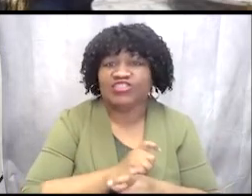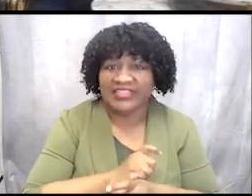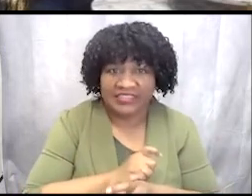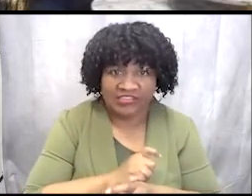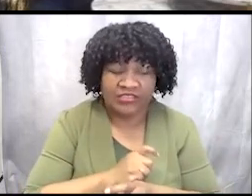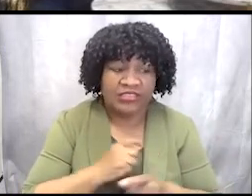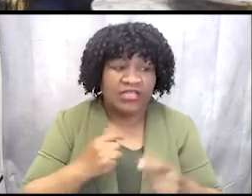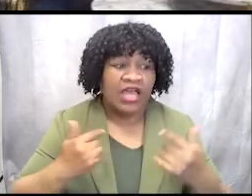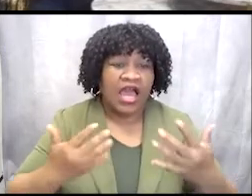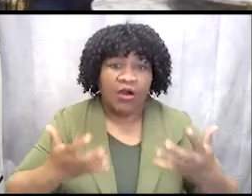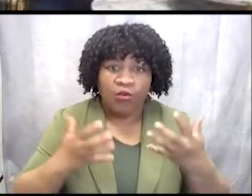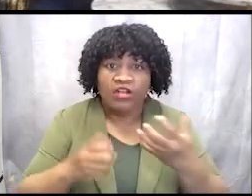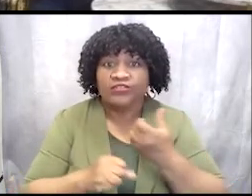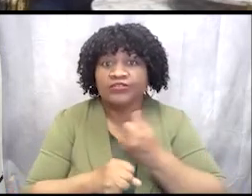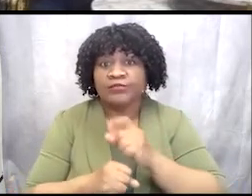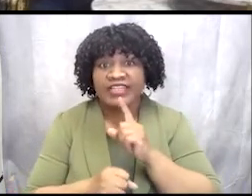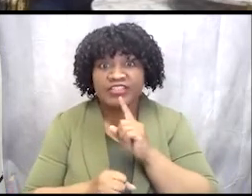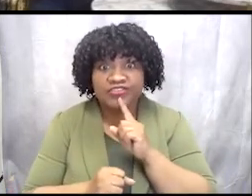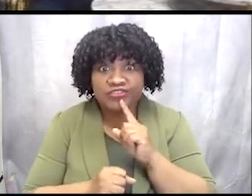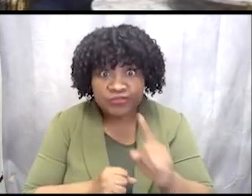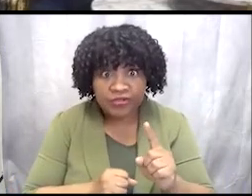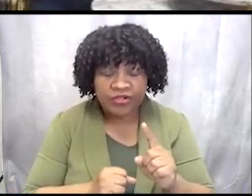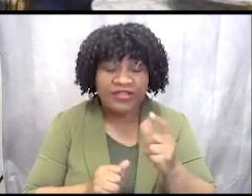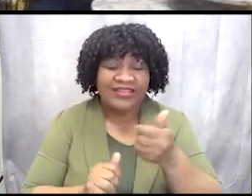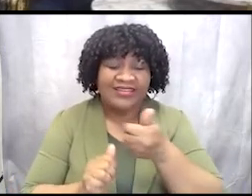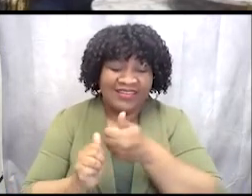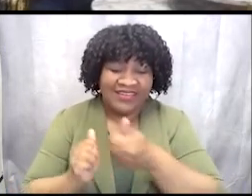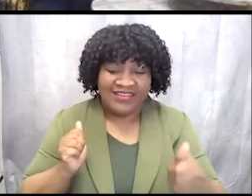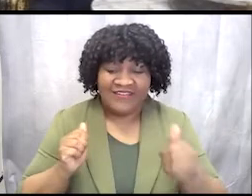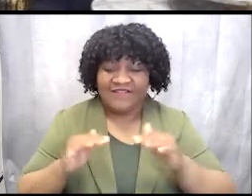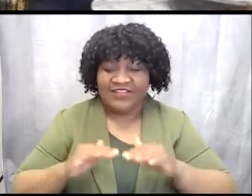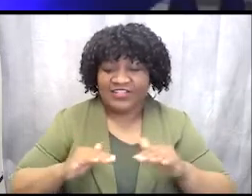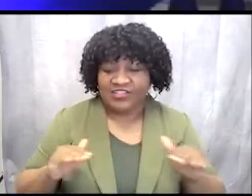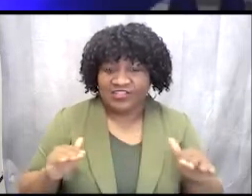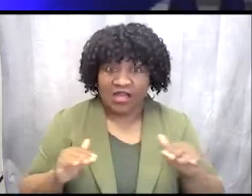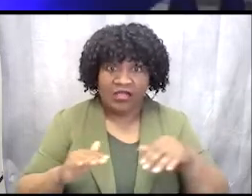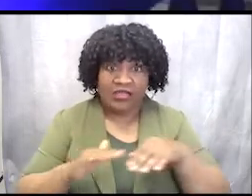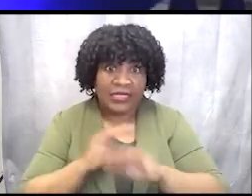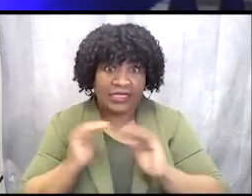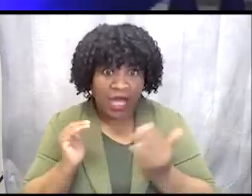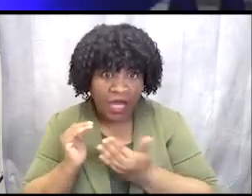I want to ensure that every child who goes through the school system,